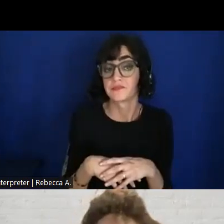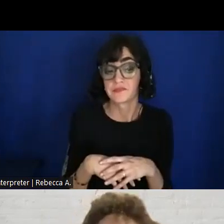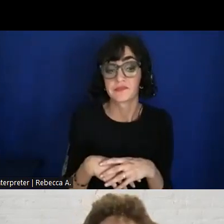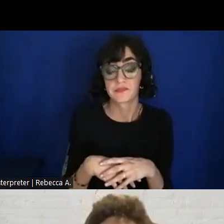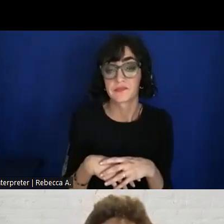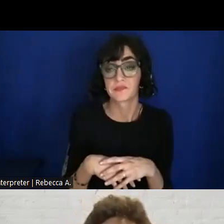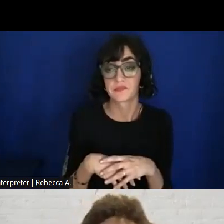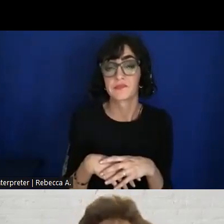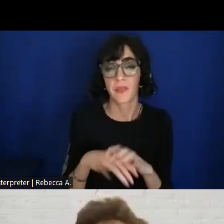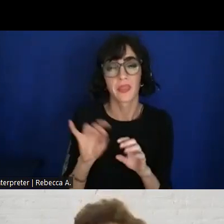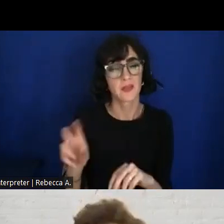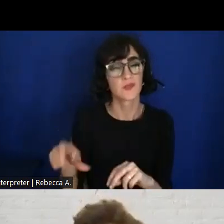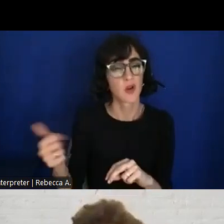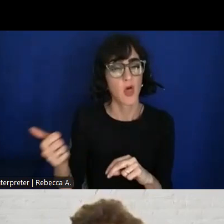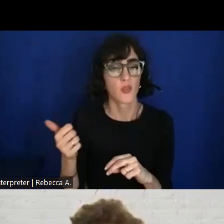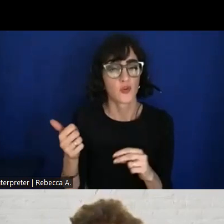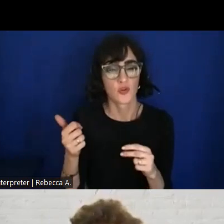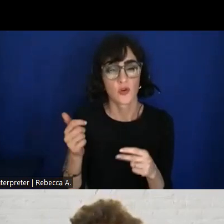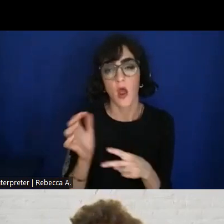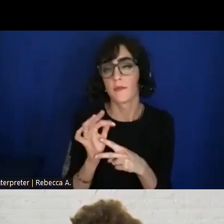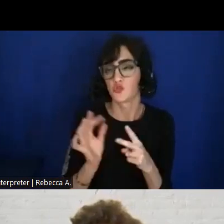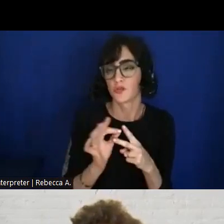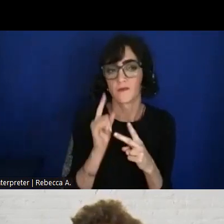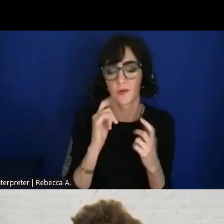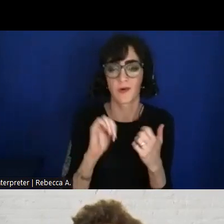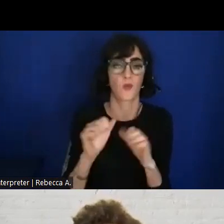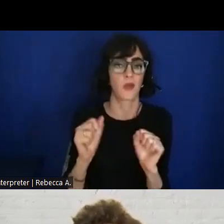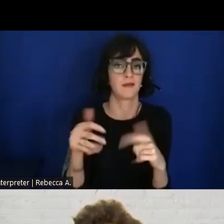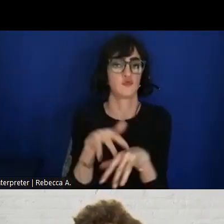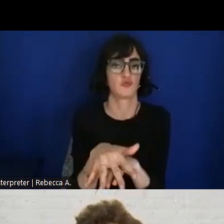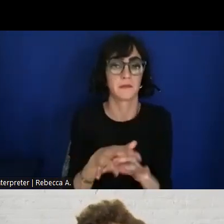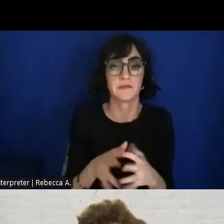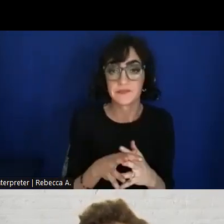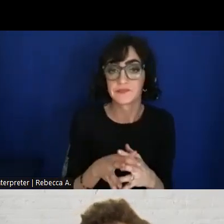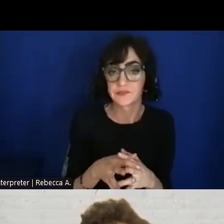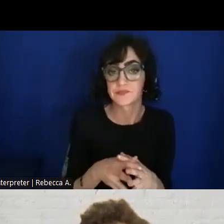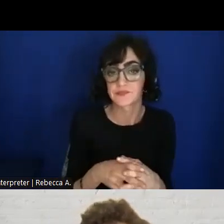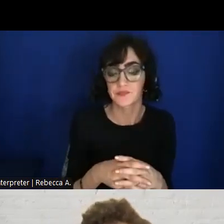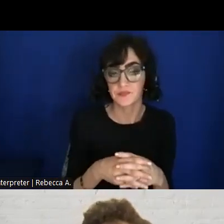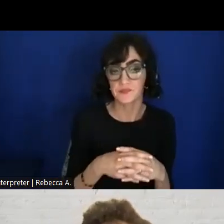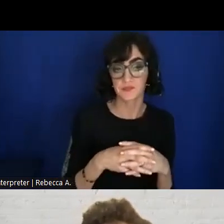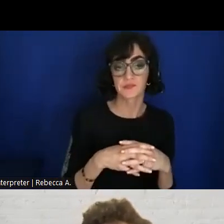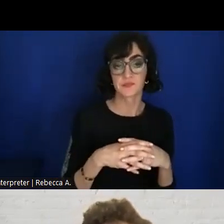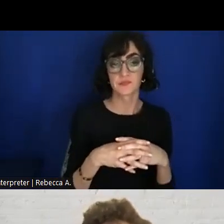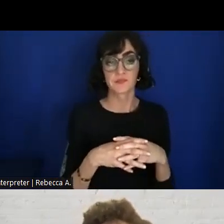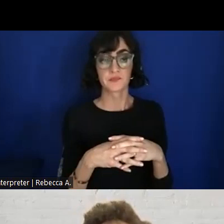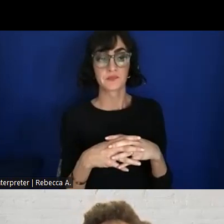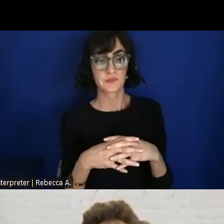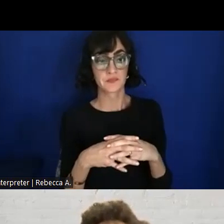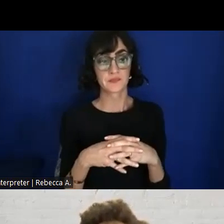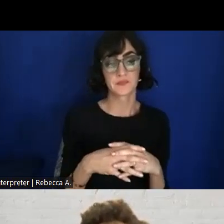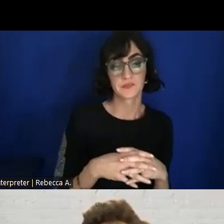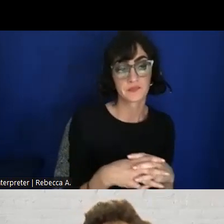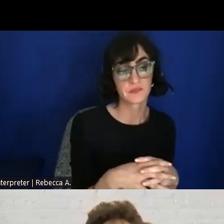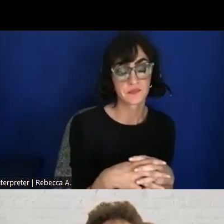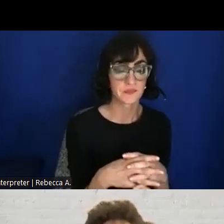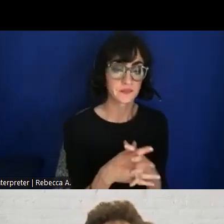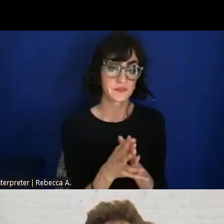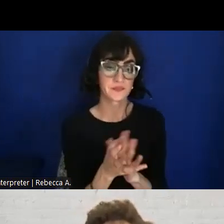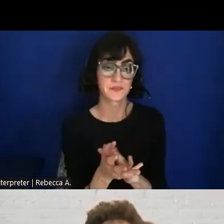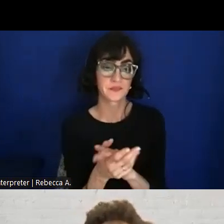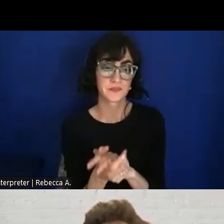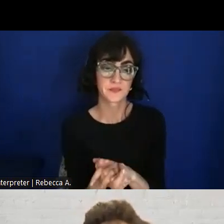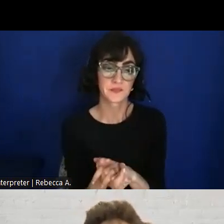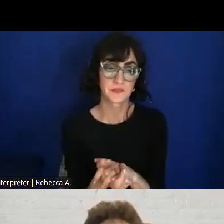another way that you can integrate um the safety planning around that person's substance